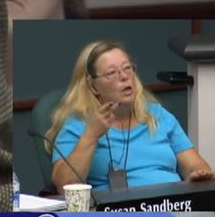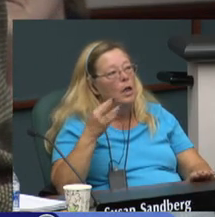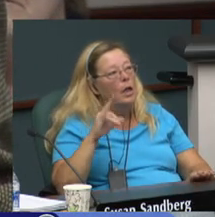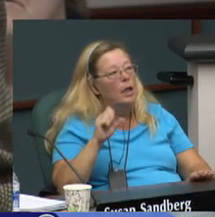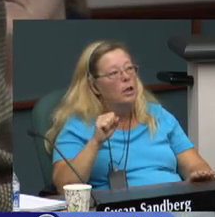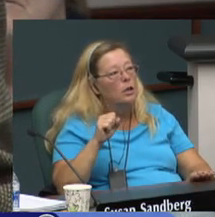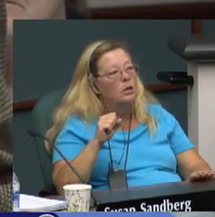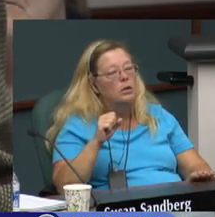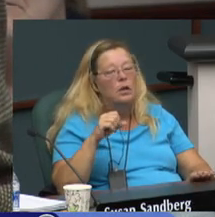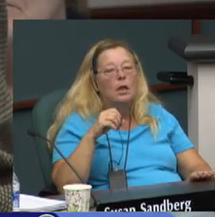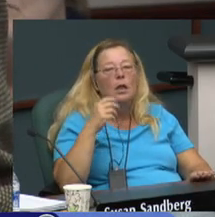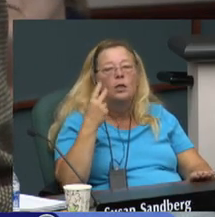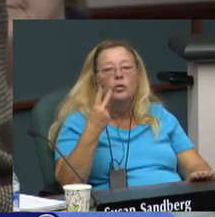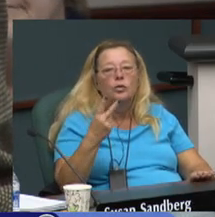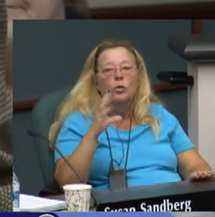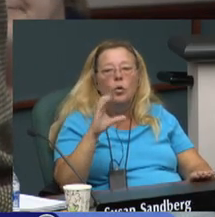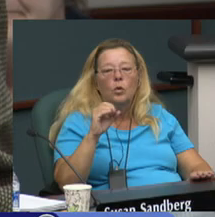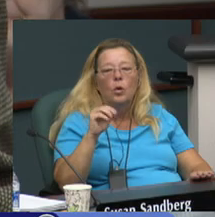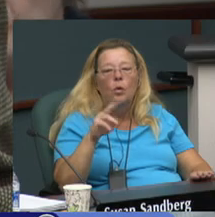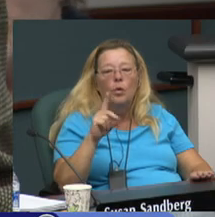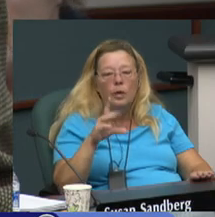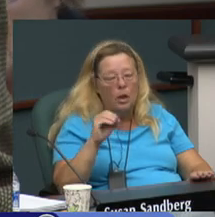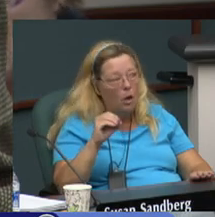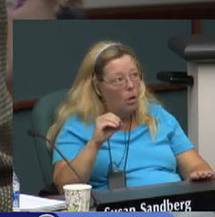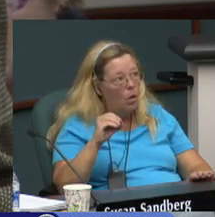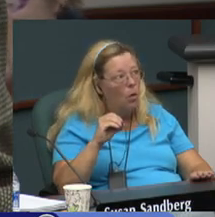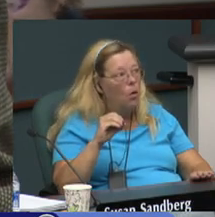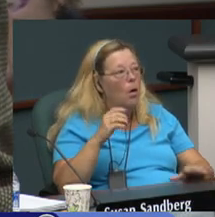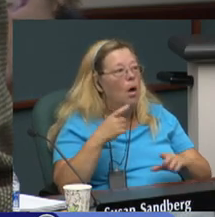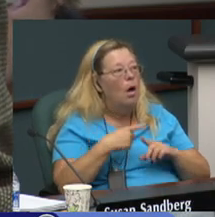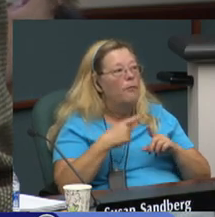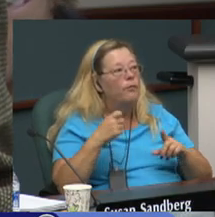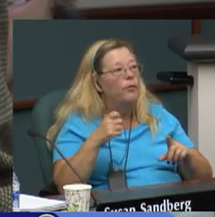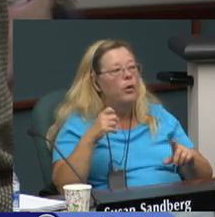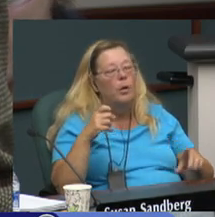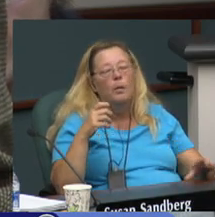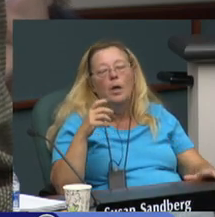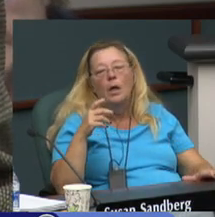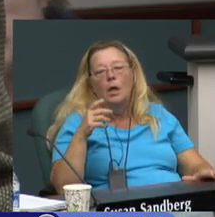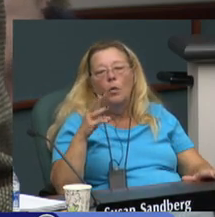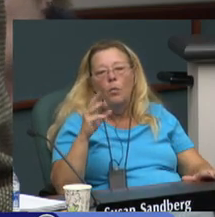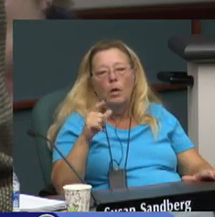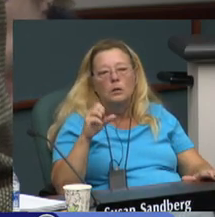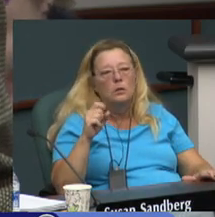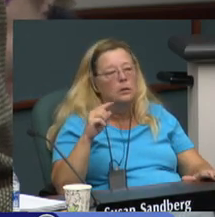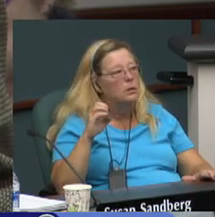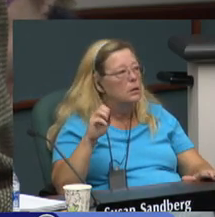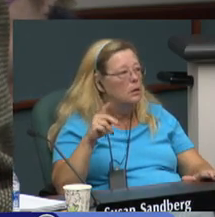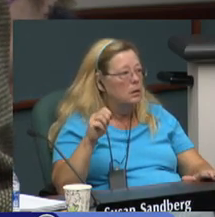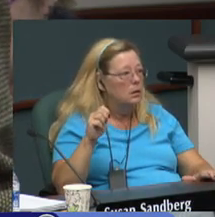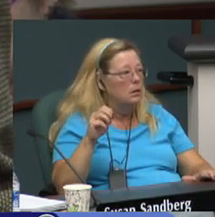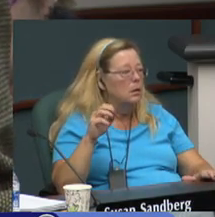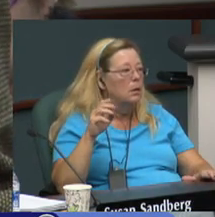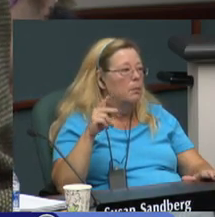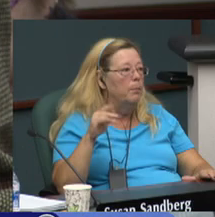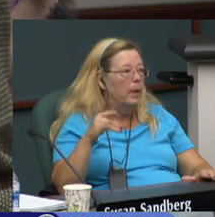association or Walnut Street Park Pike and I would like to comment on